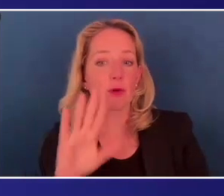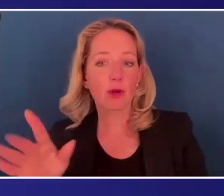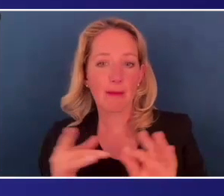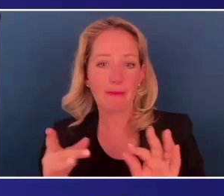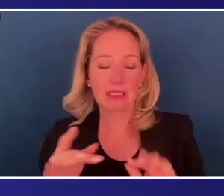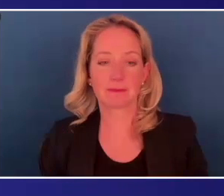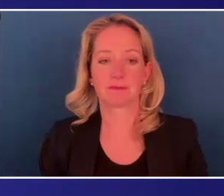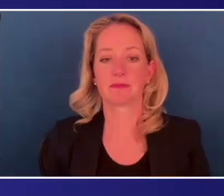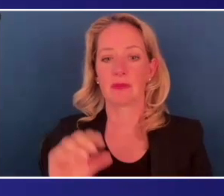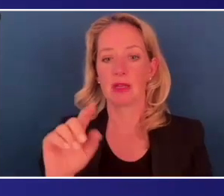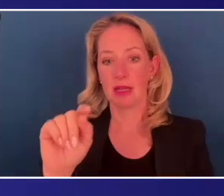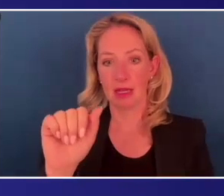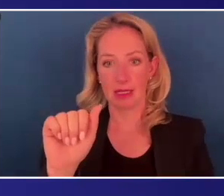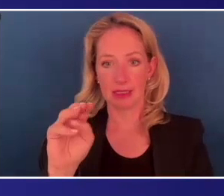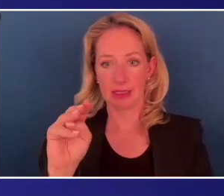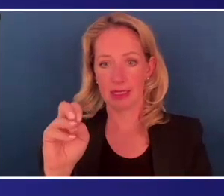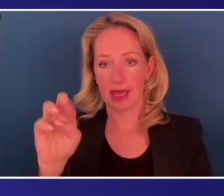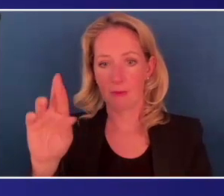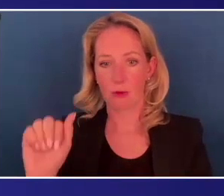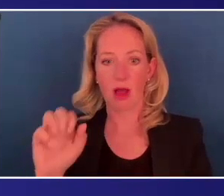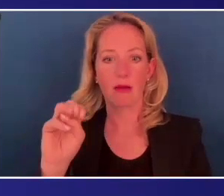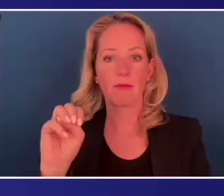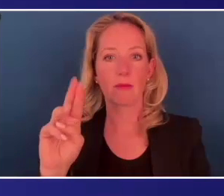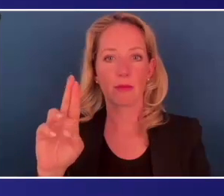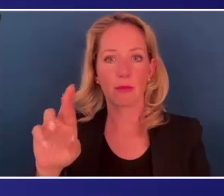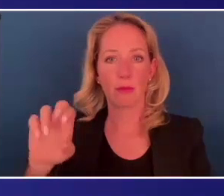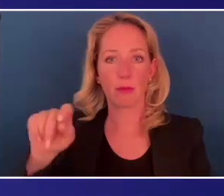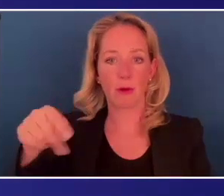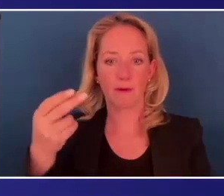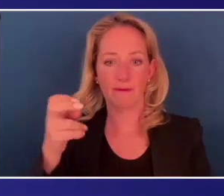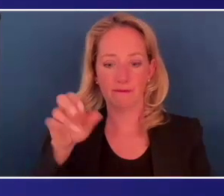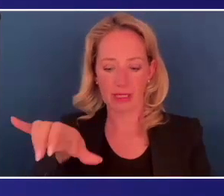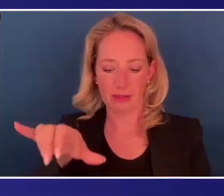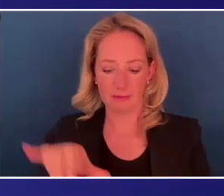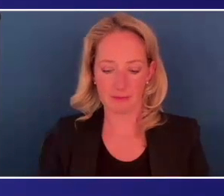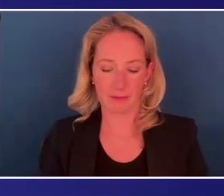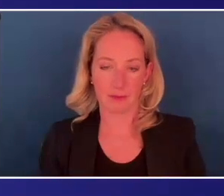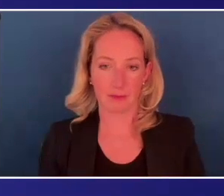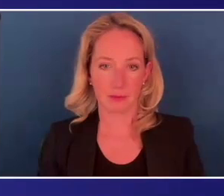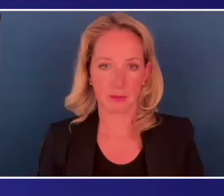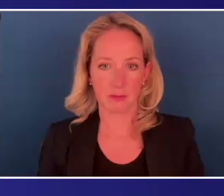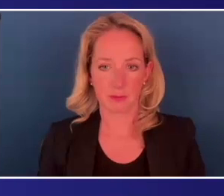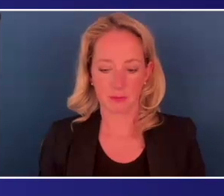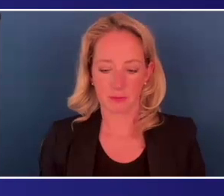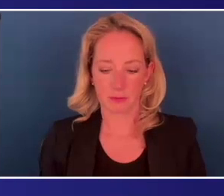Tamara Murphy.